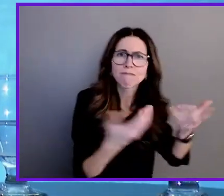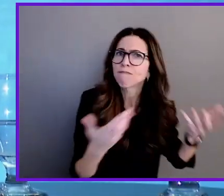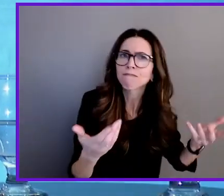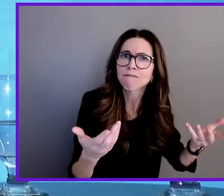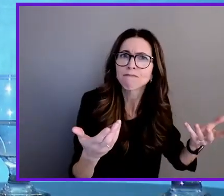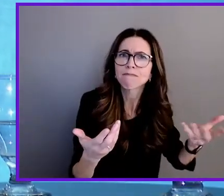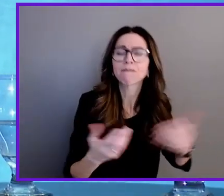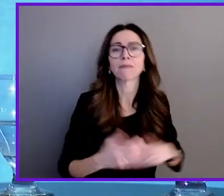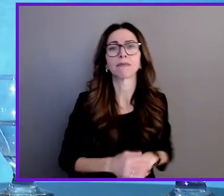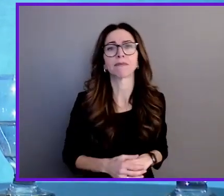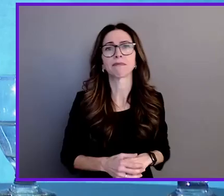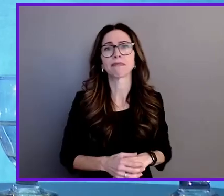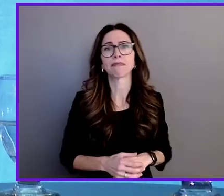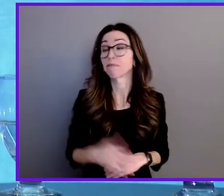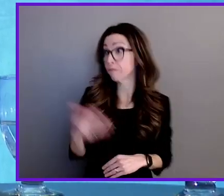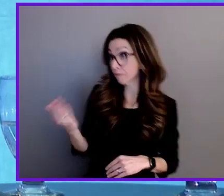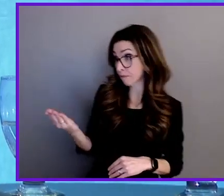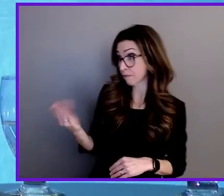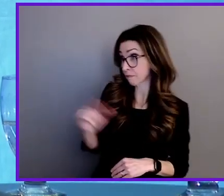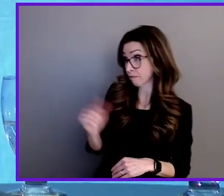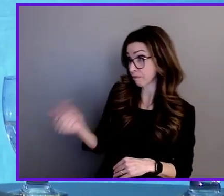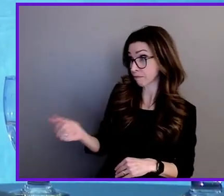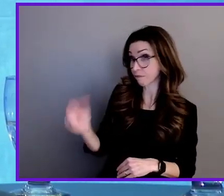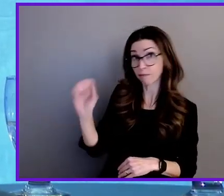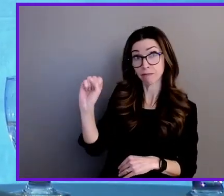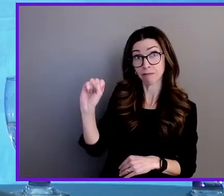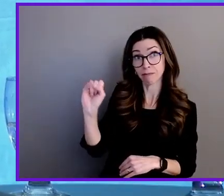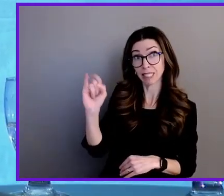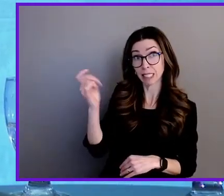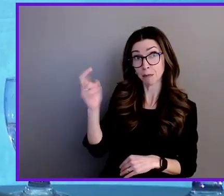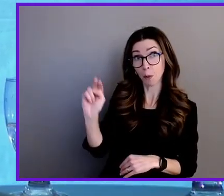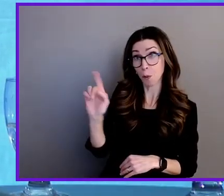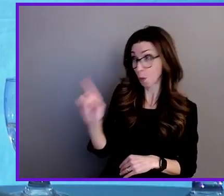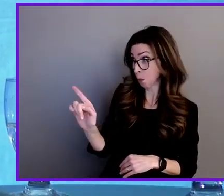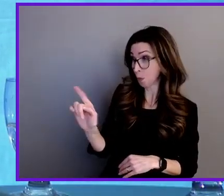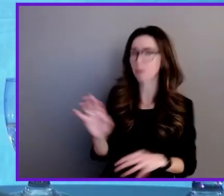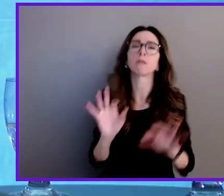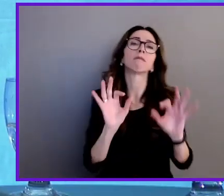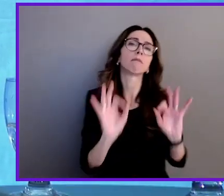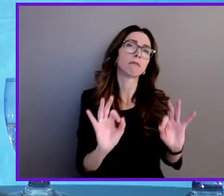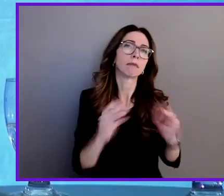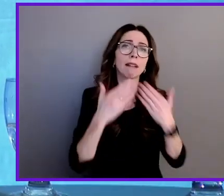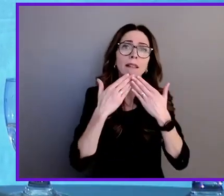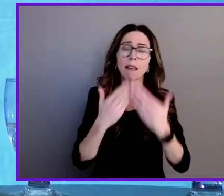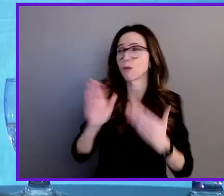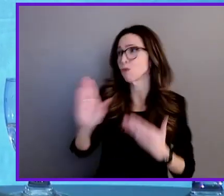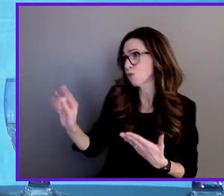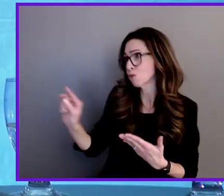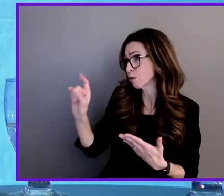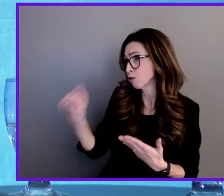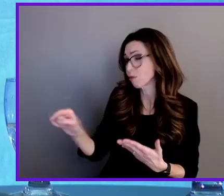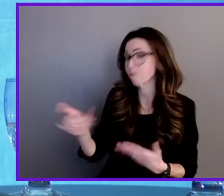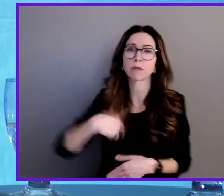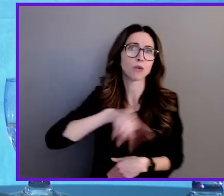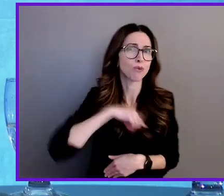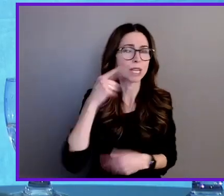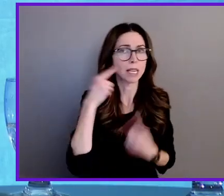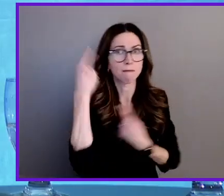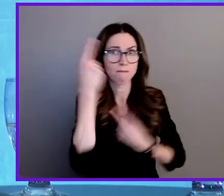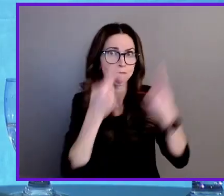We are obviously very preoccupied by that. It’s obvious that inflation,